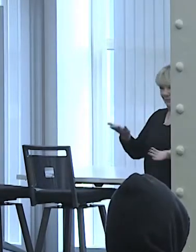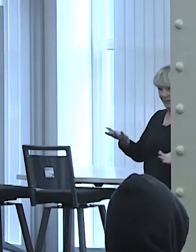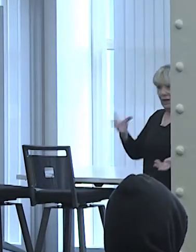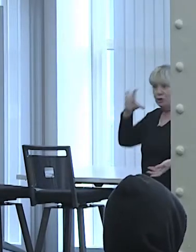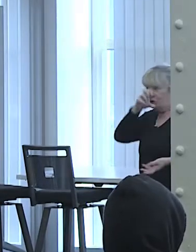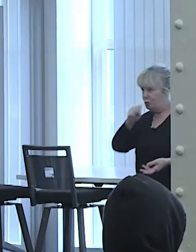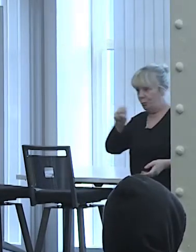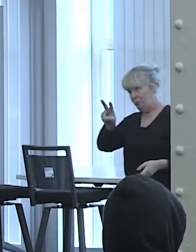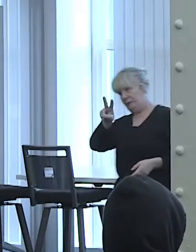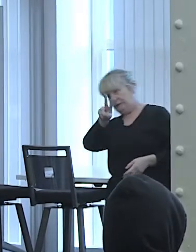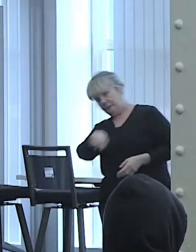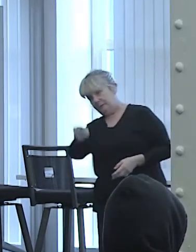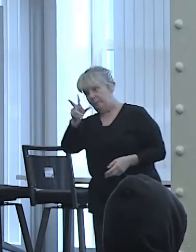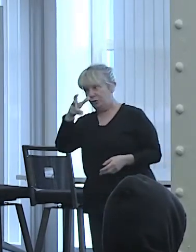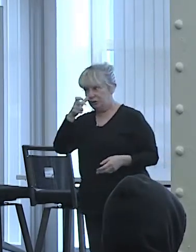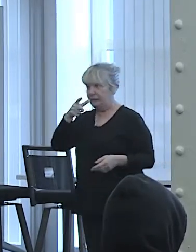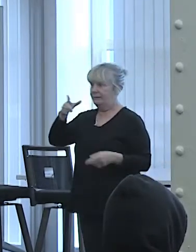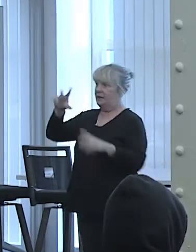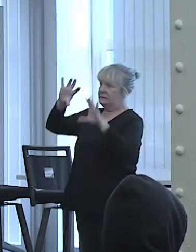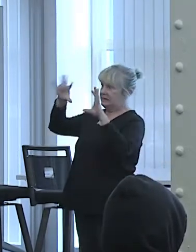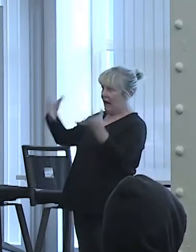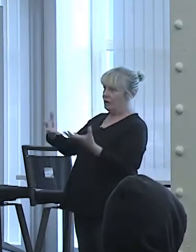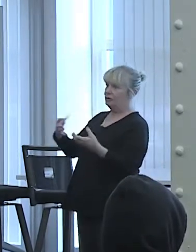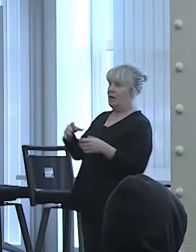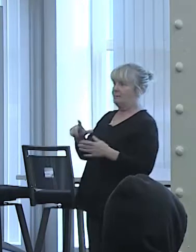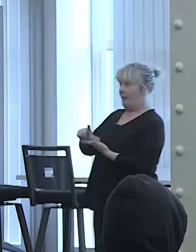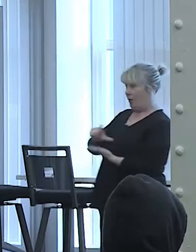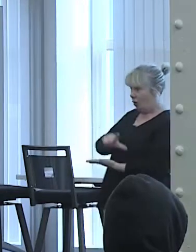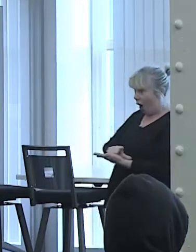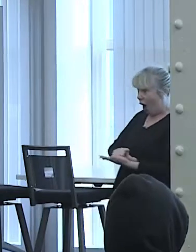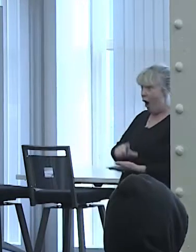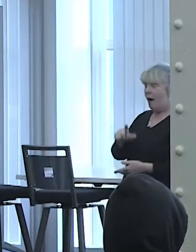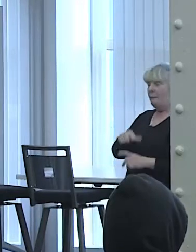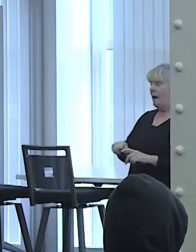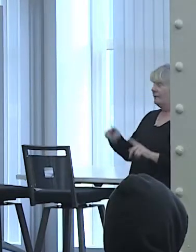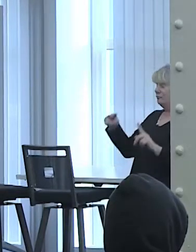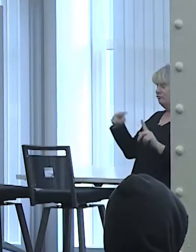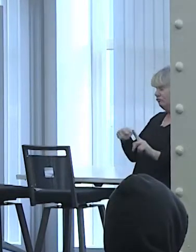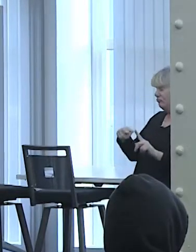it is categorized by the law, but if you are being perceived, categorized or assumed